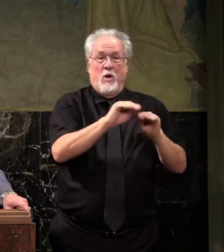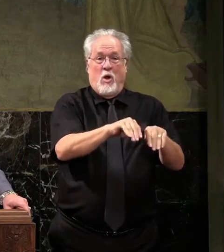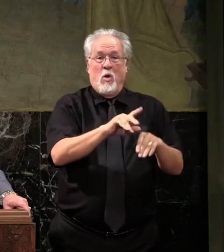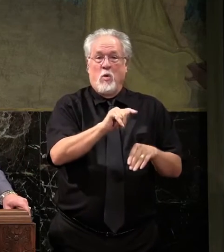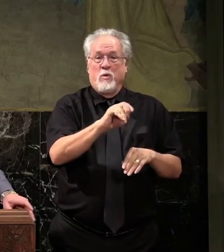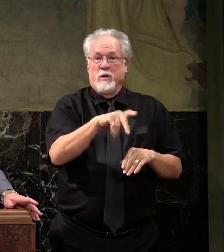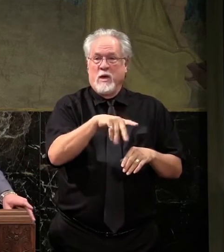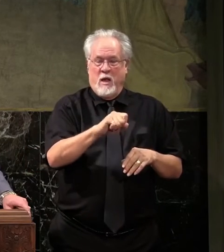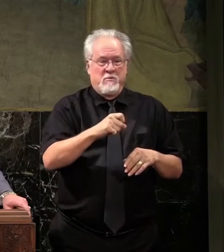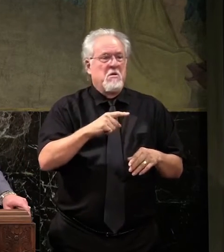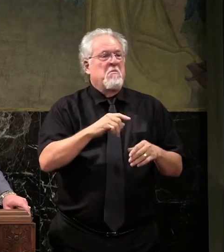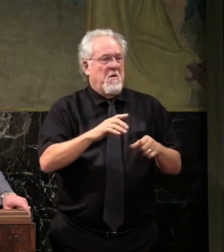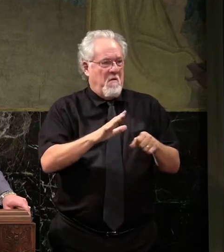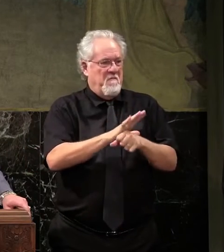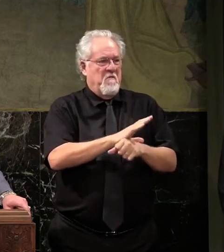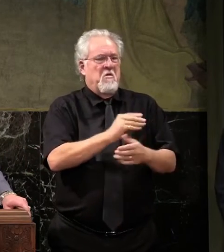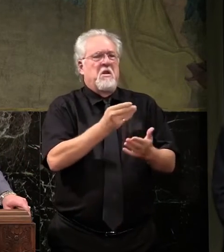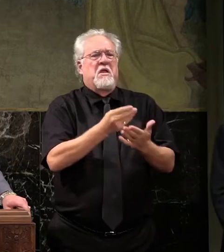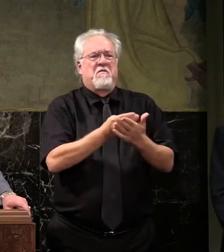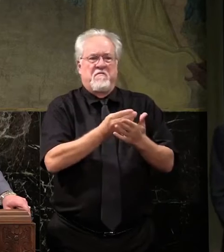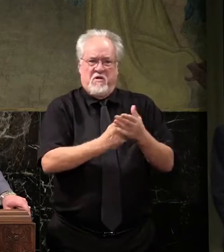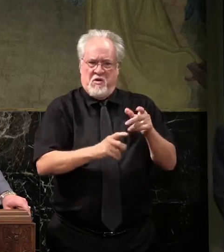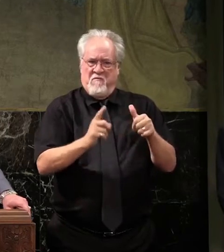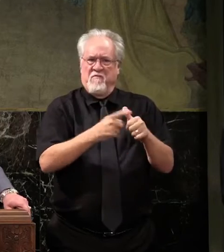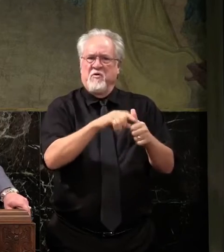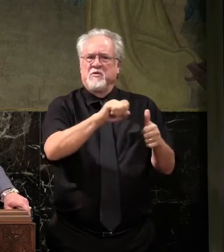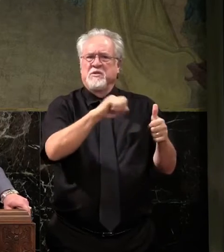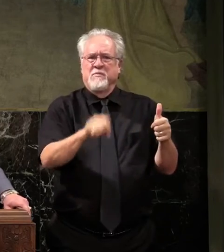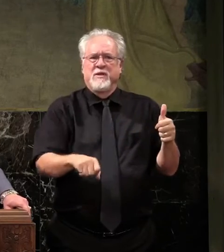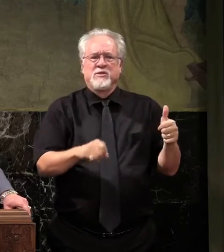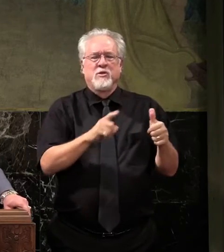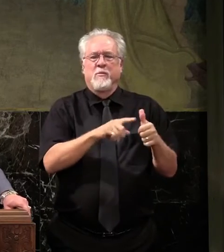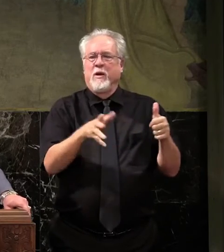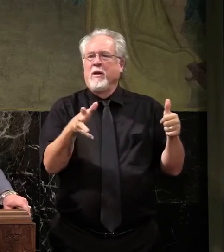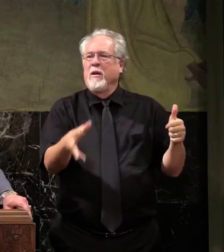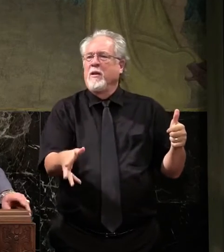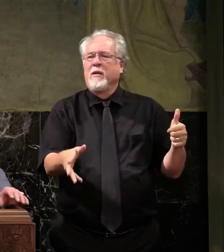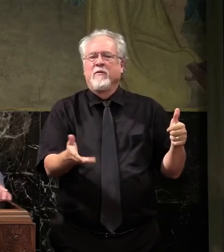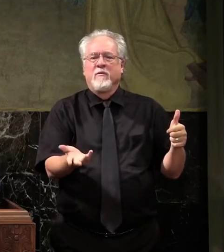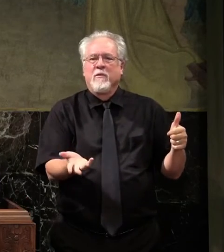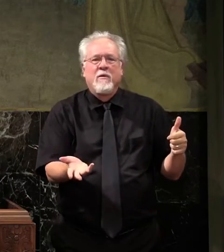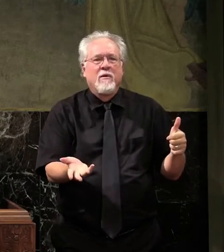that we fully fund the first semester but leave kids with as much as twenty